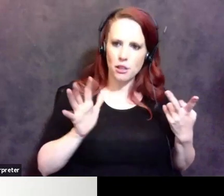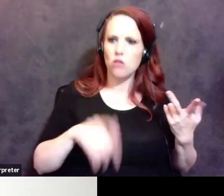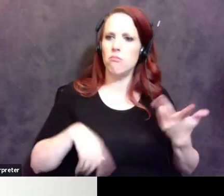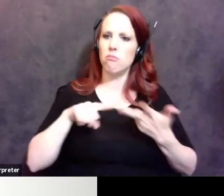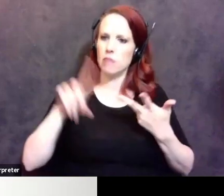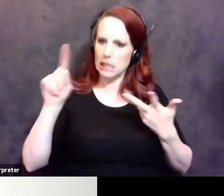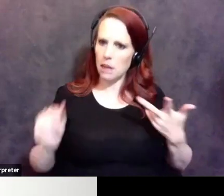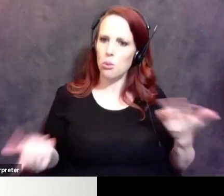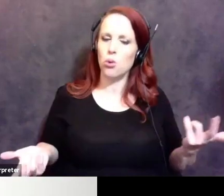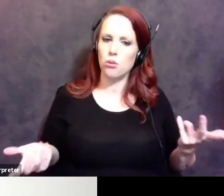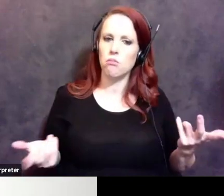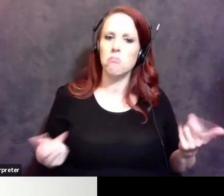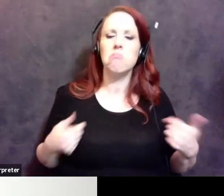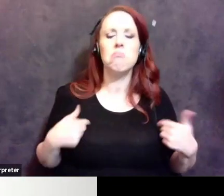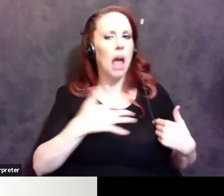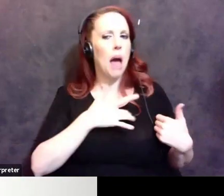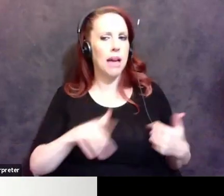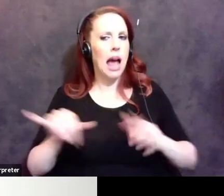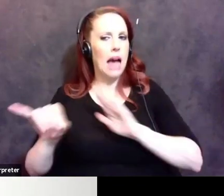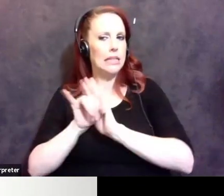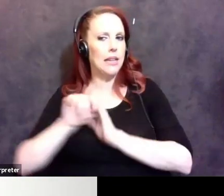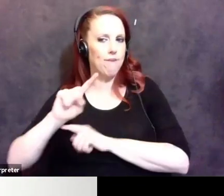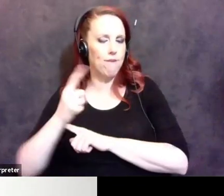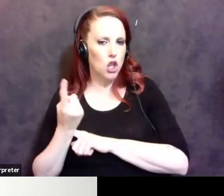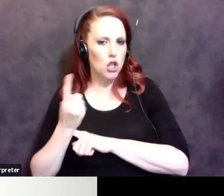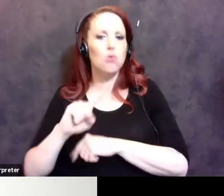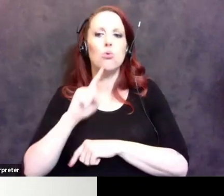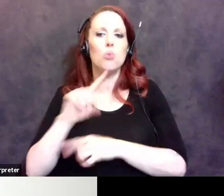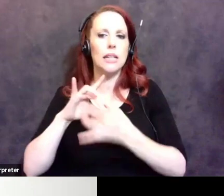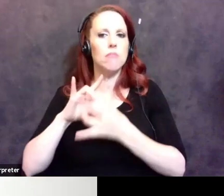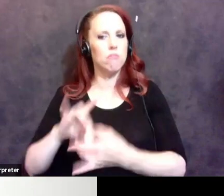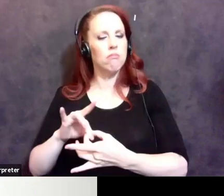say identity first language, again, is really centered around disability pride and ownership